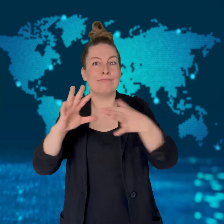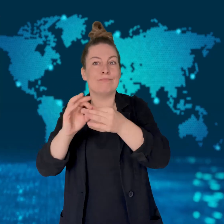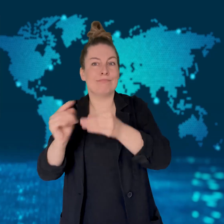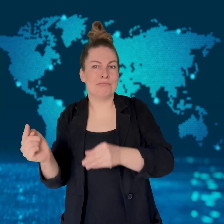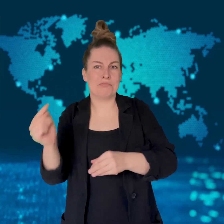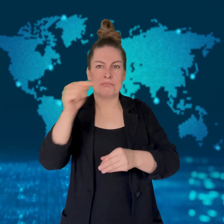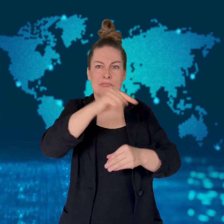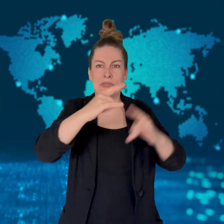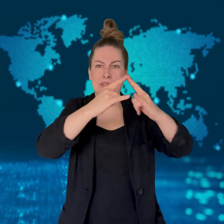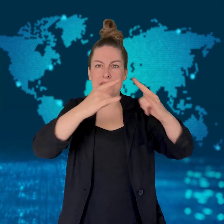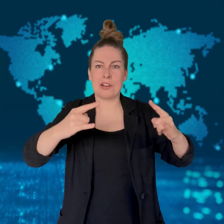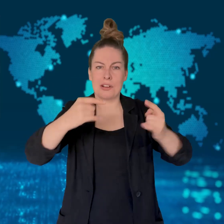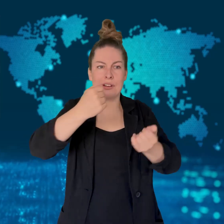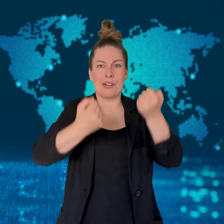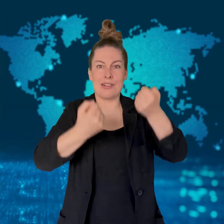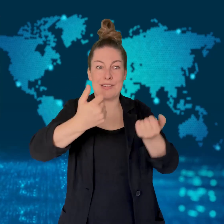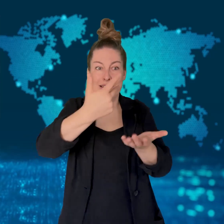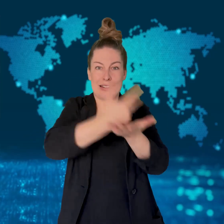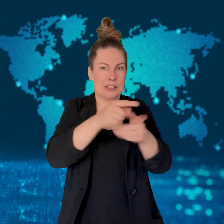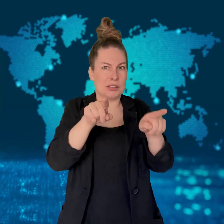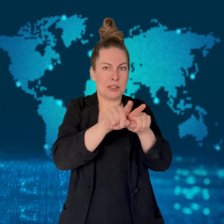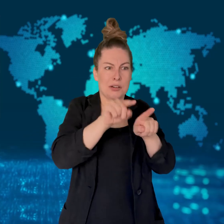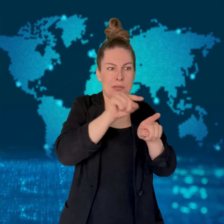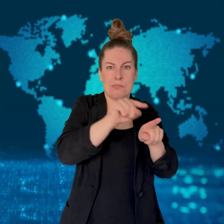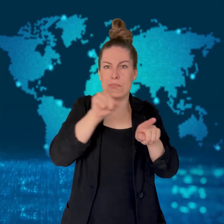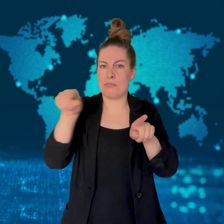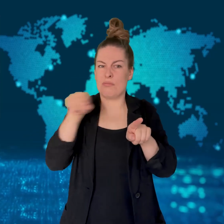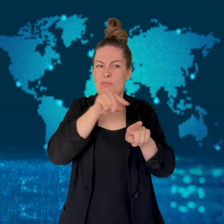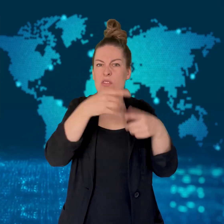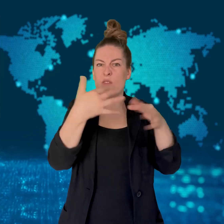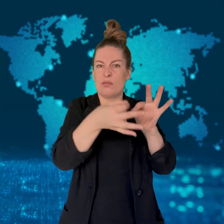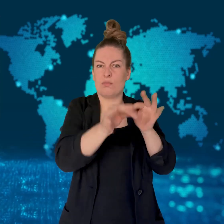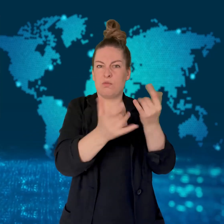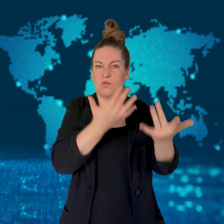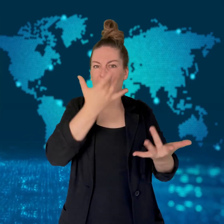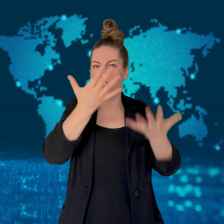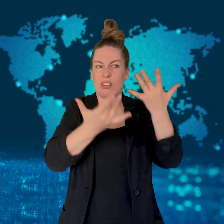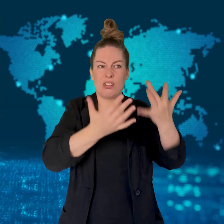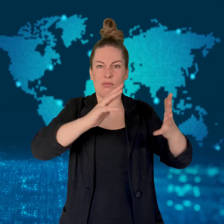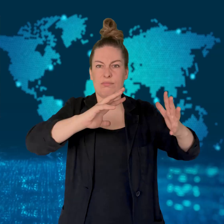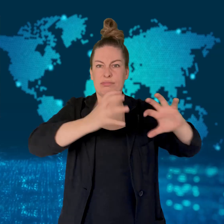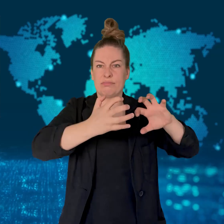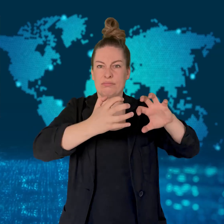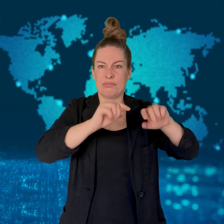be the same one found burned at an abandoned camp.